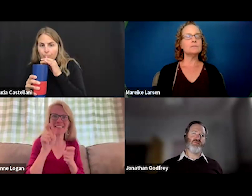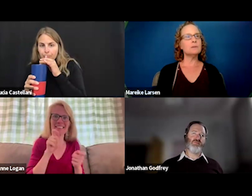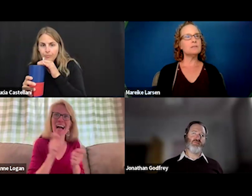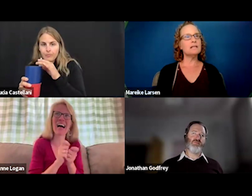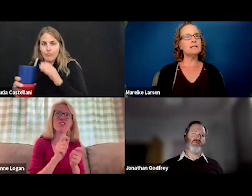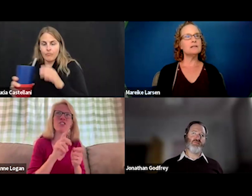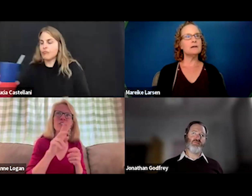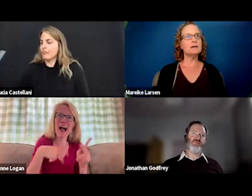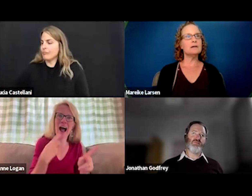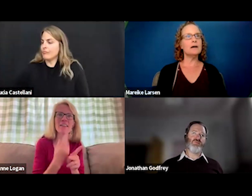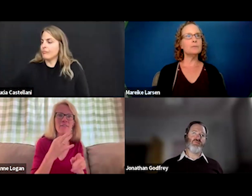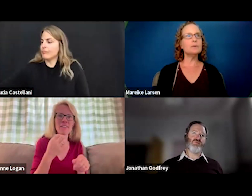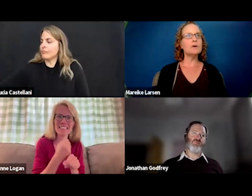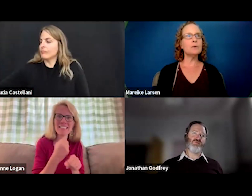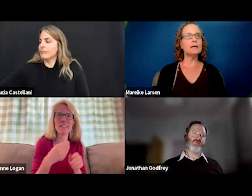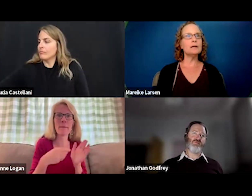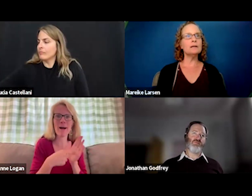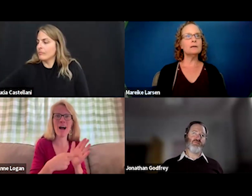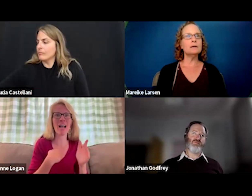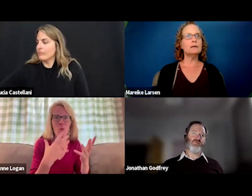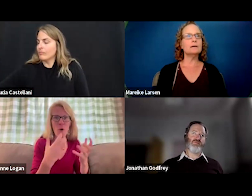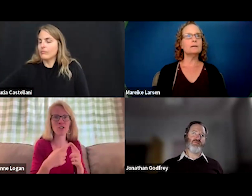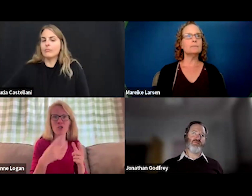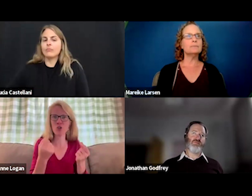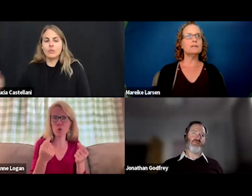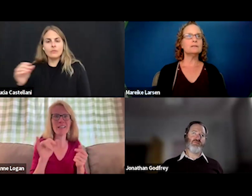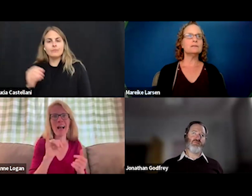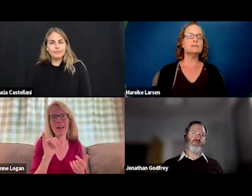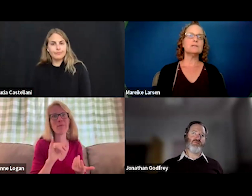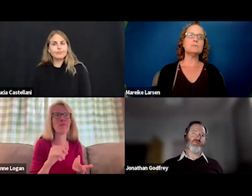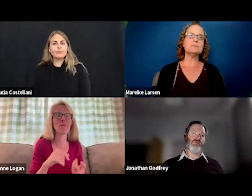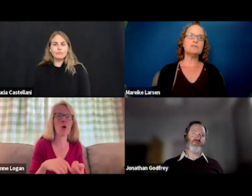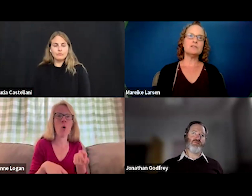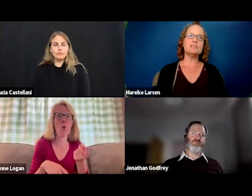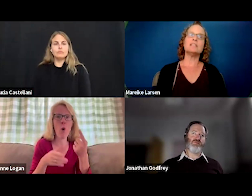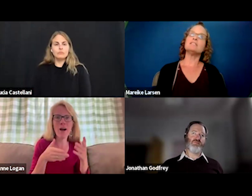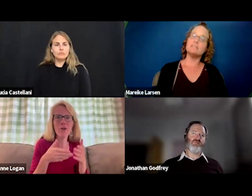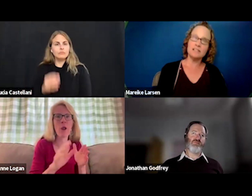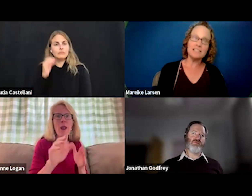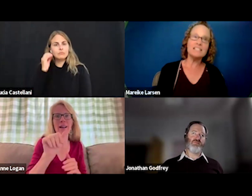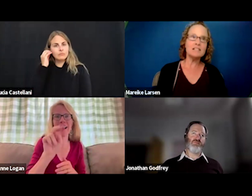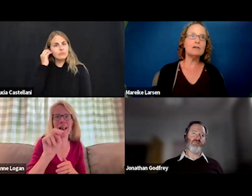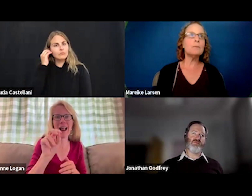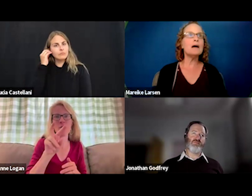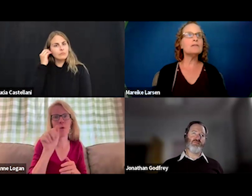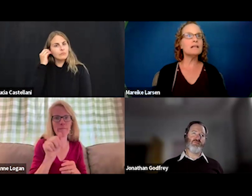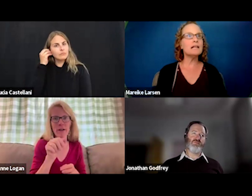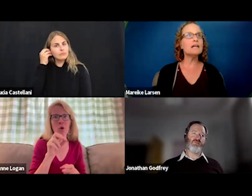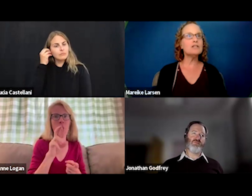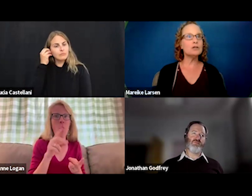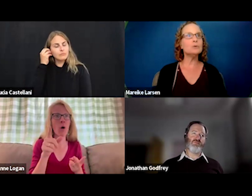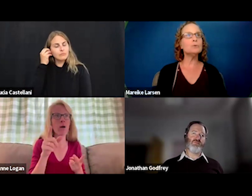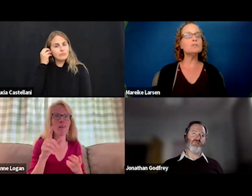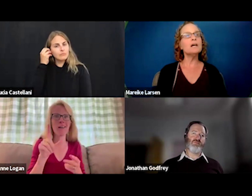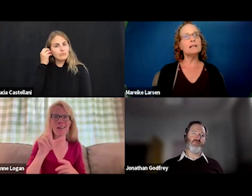Sometimes I need help with coding. Sometimes there's a statistical model that I'd like to use,